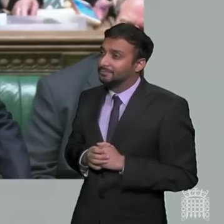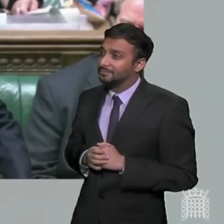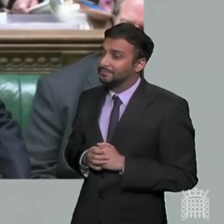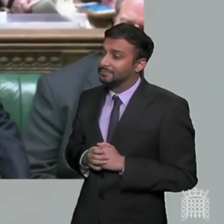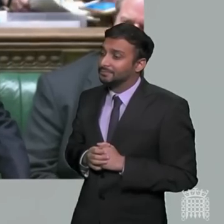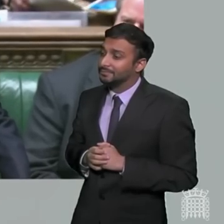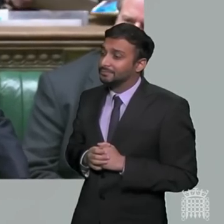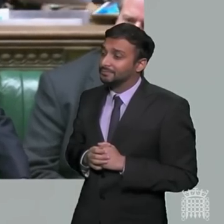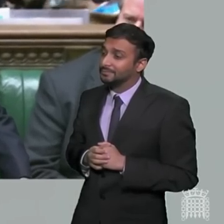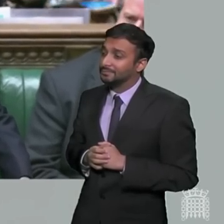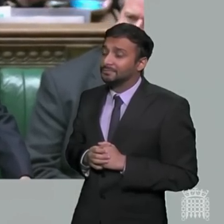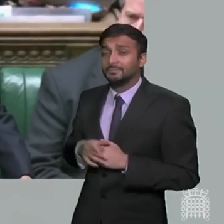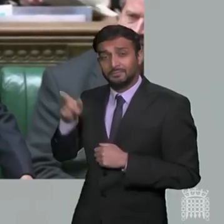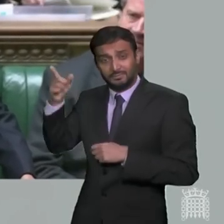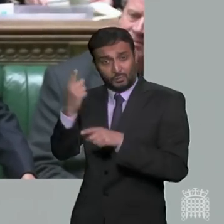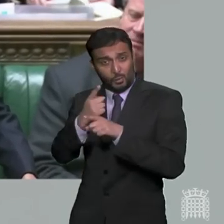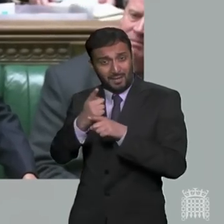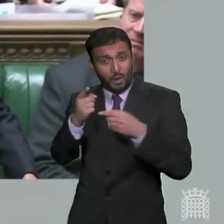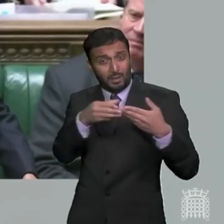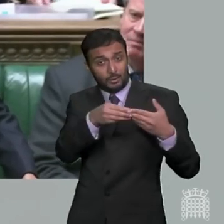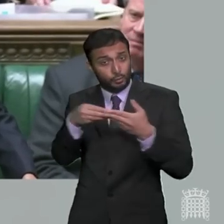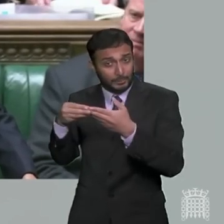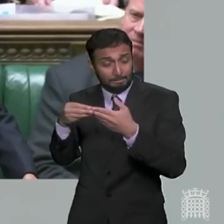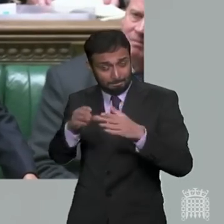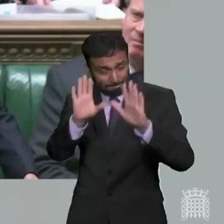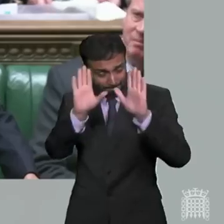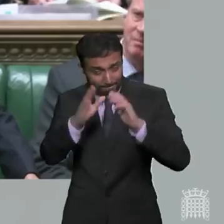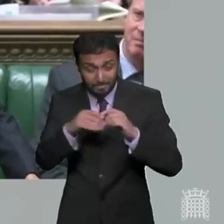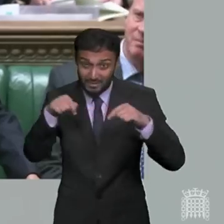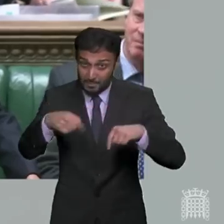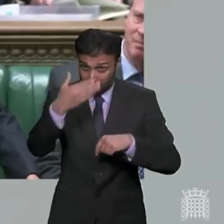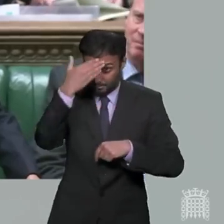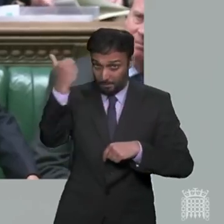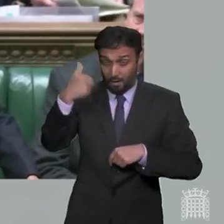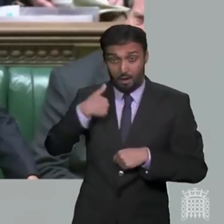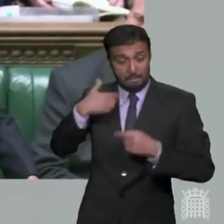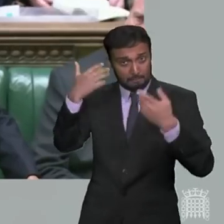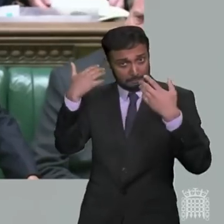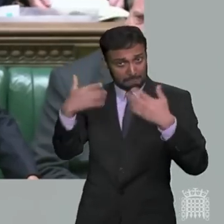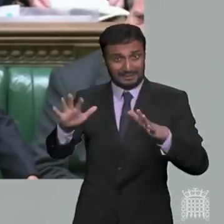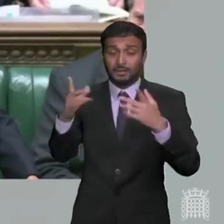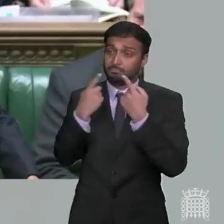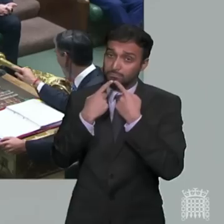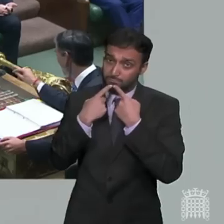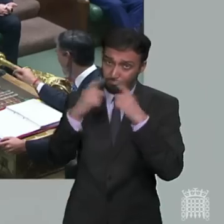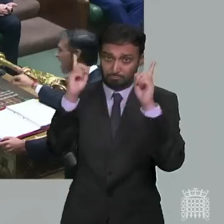about leadership. This summer, I stood on my principles and told the country what they needed to hear,